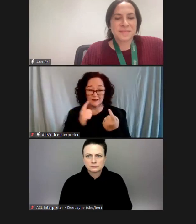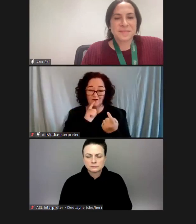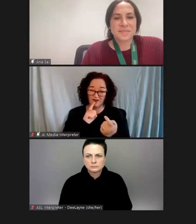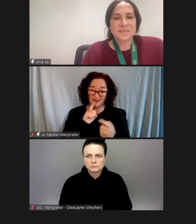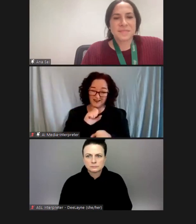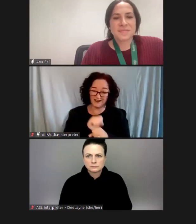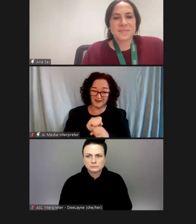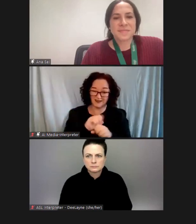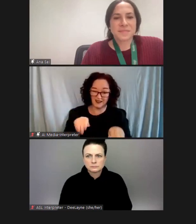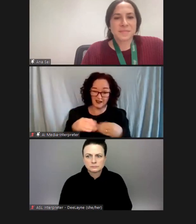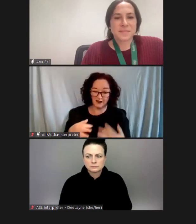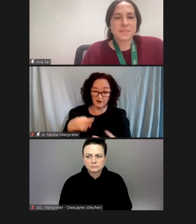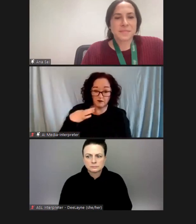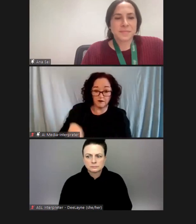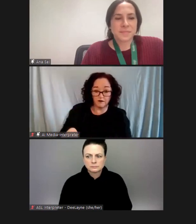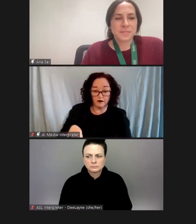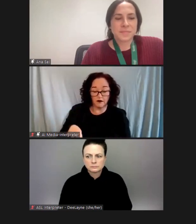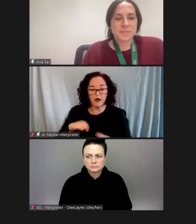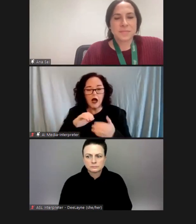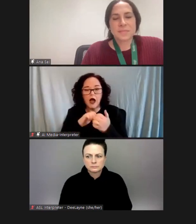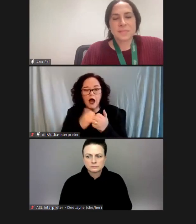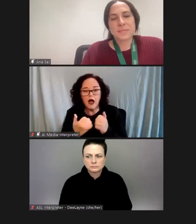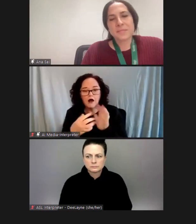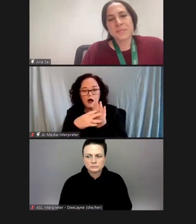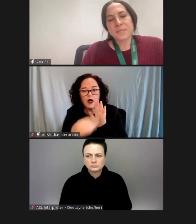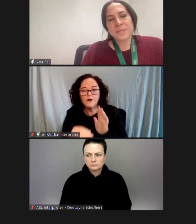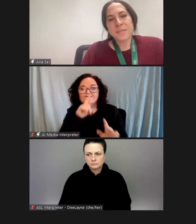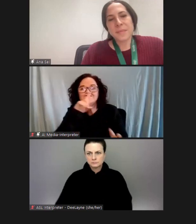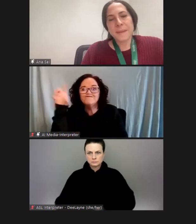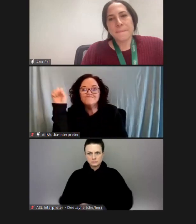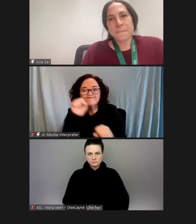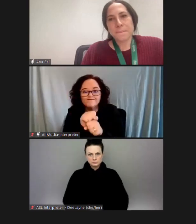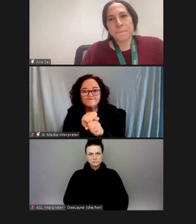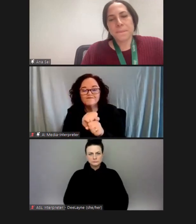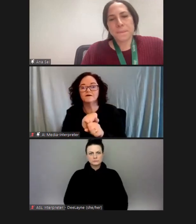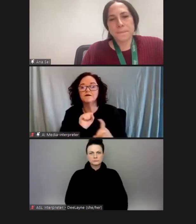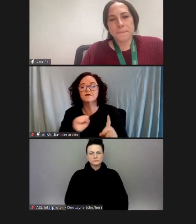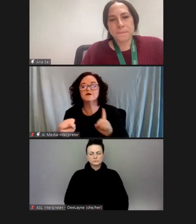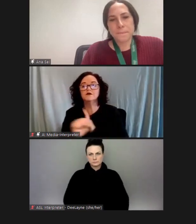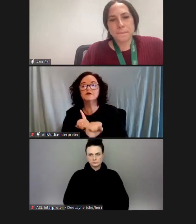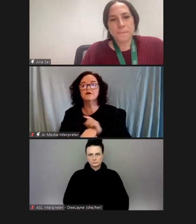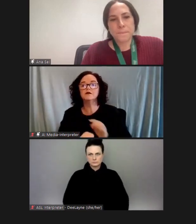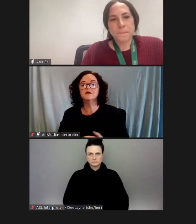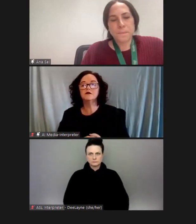how can I simulate a real life